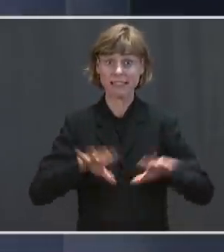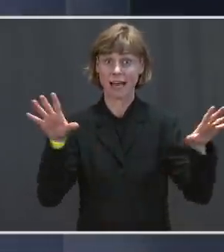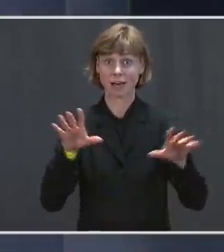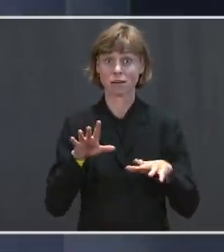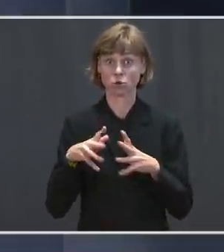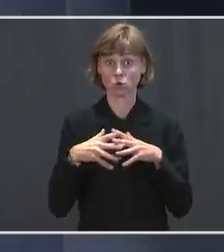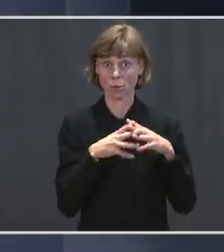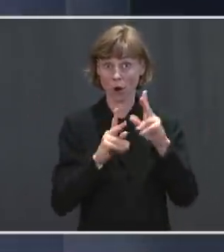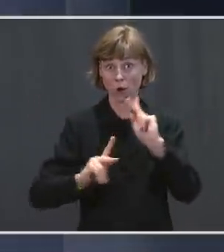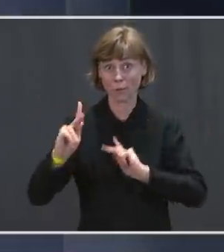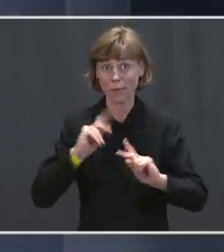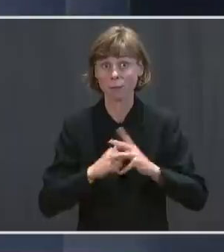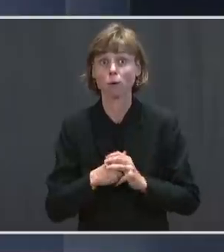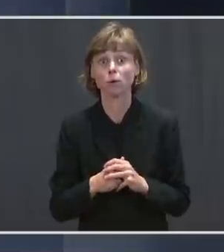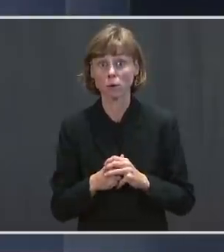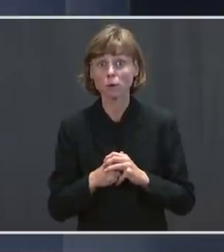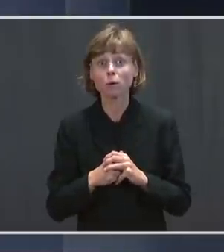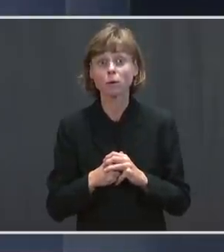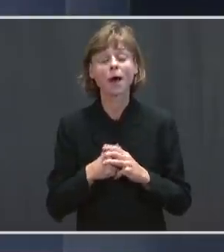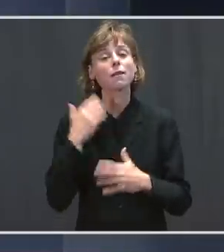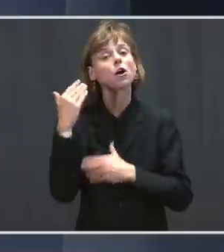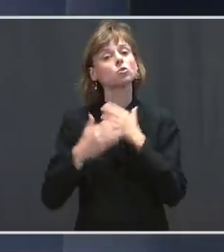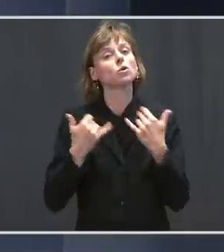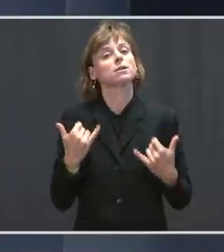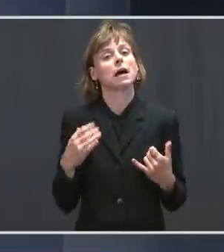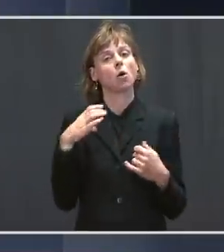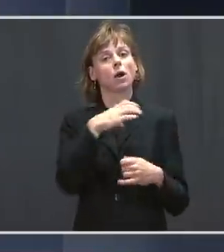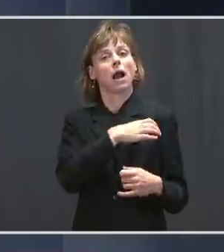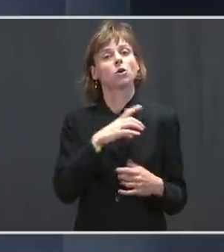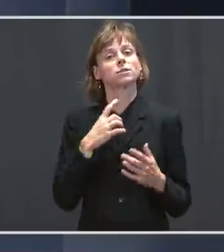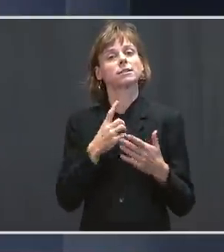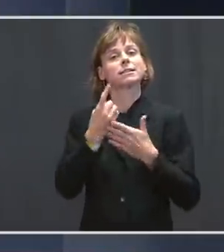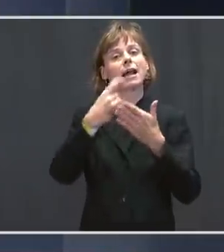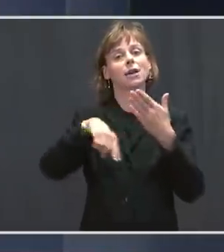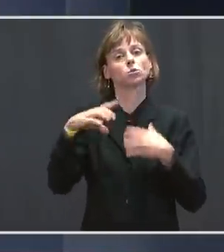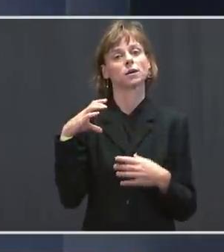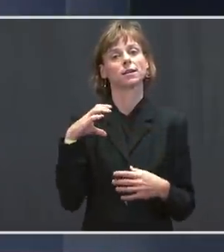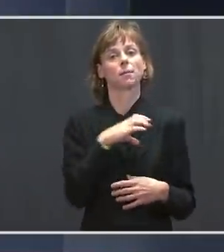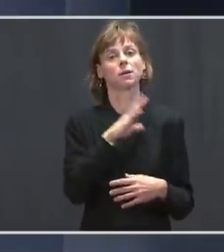There's a process underway in Congress. Next week, the committees will be doing the work that they should be doing,